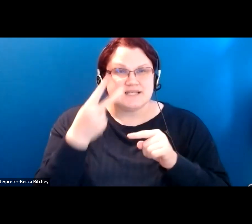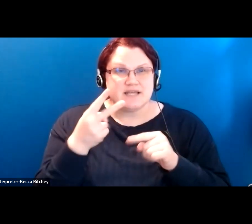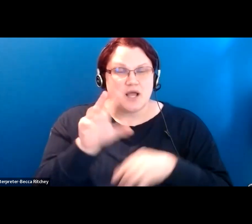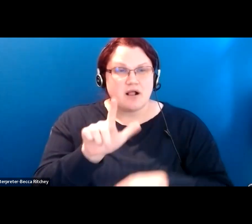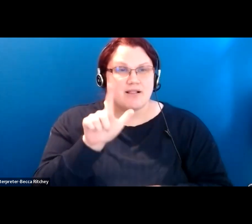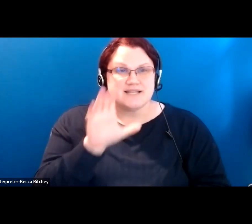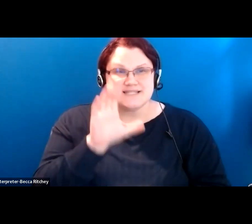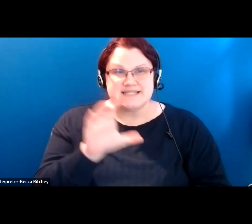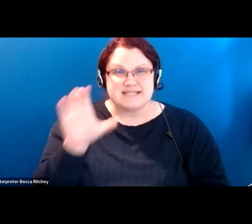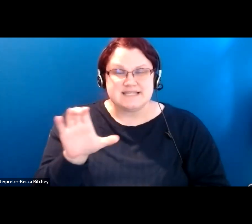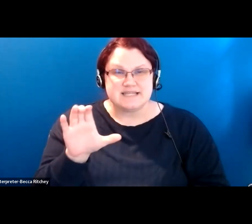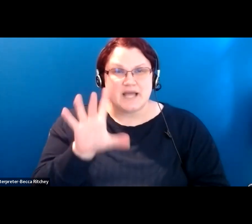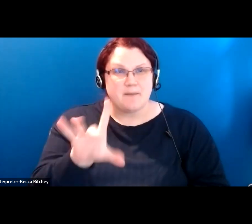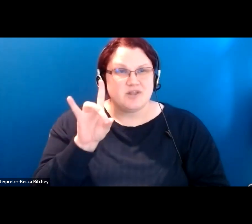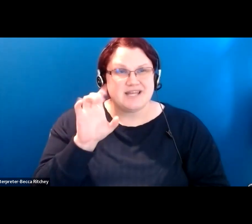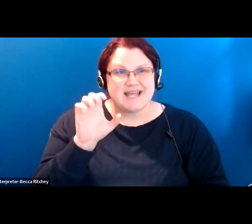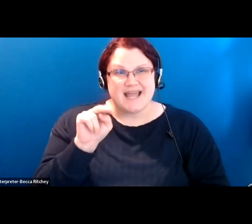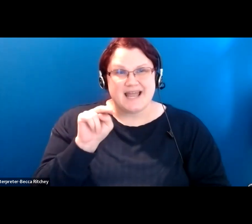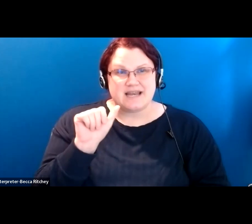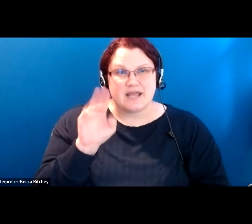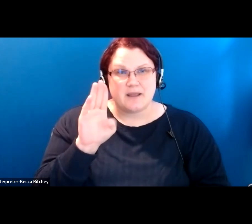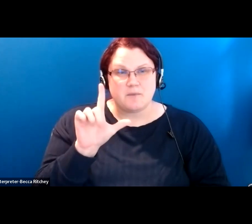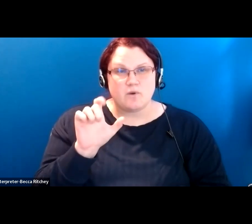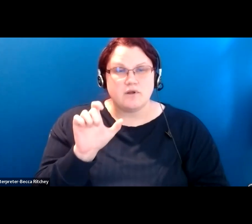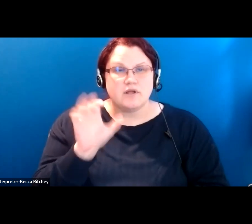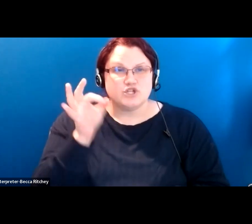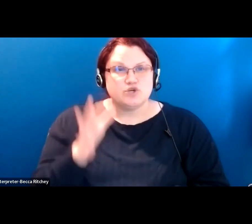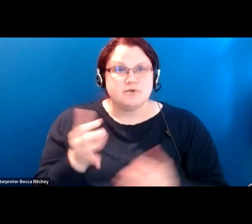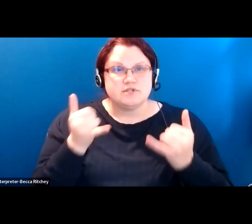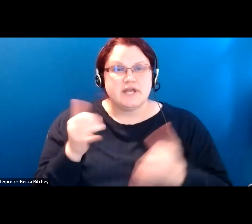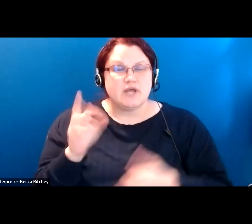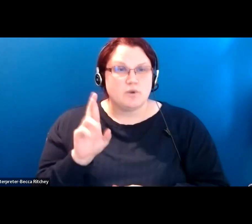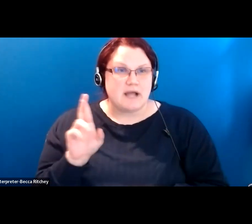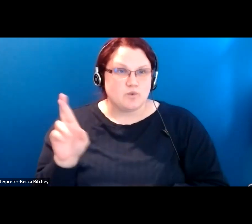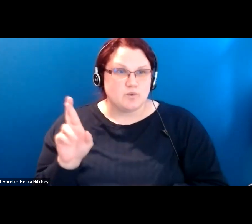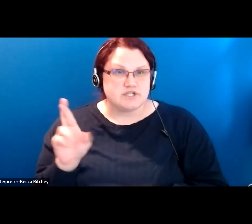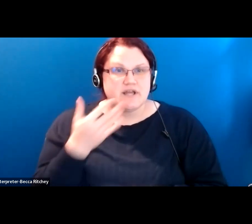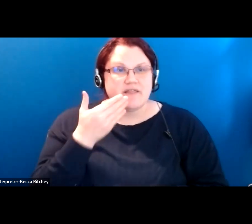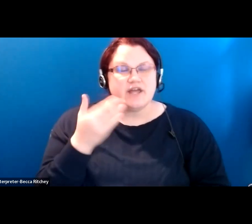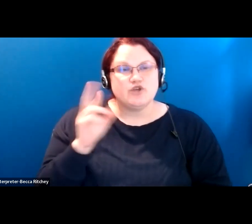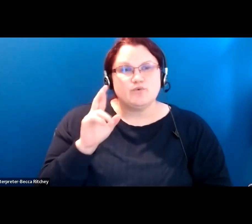and select enable. Your interpreter for today is Rebecca Ritchie. Thanks, Rebecca for being with us.